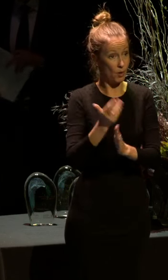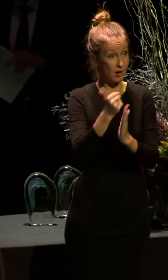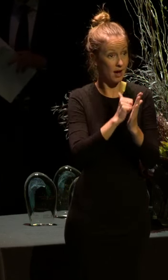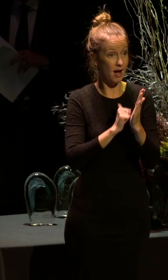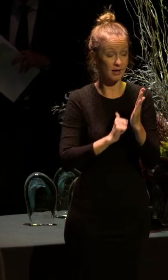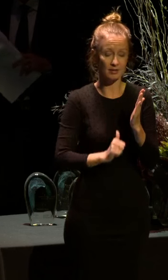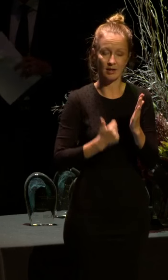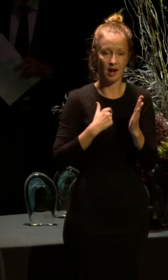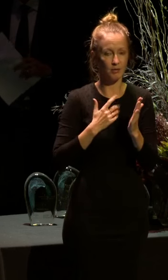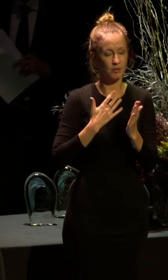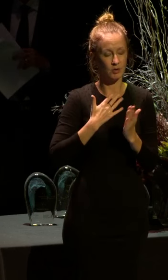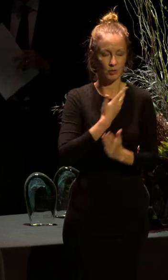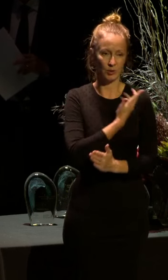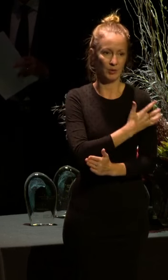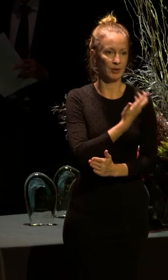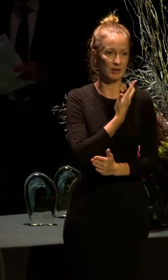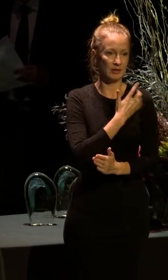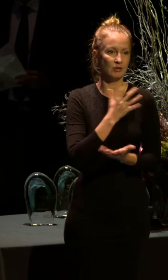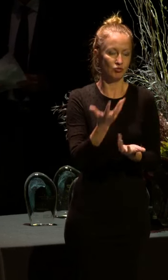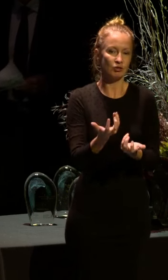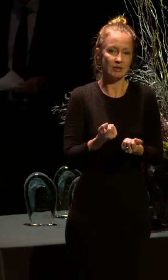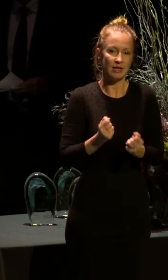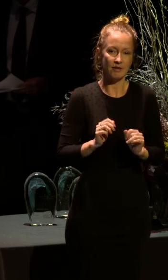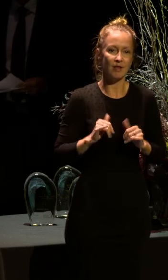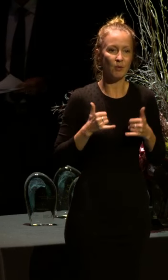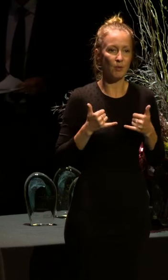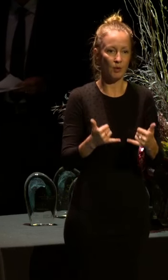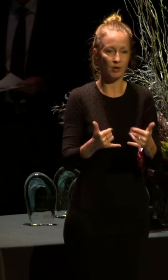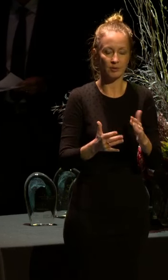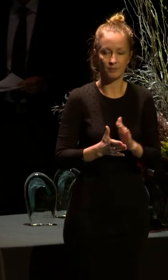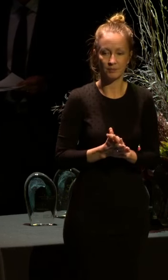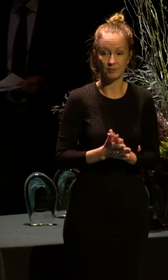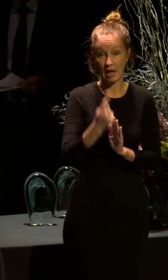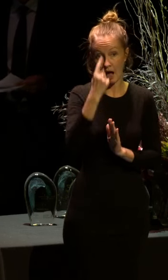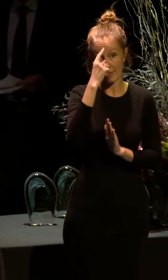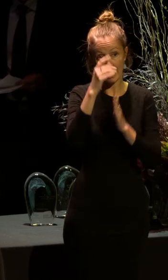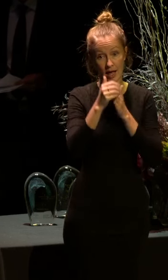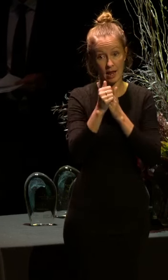I think that leadership in the arts goes hand in hand with mentoring.